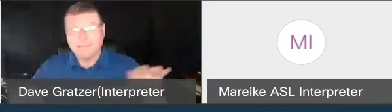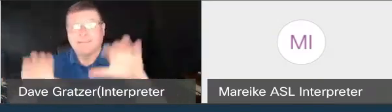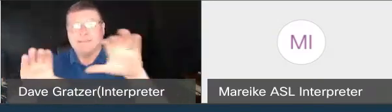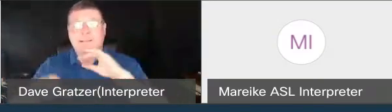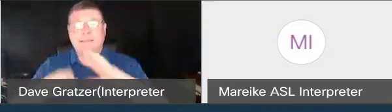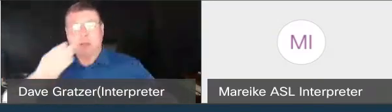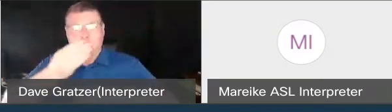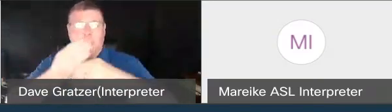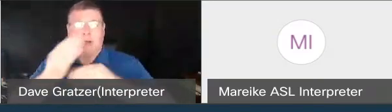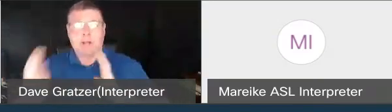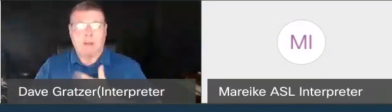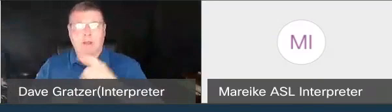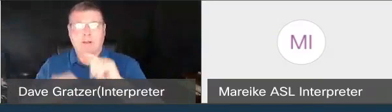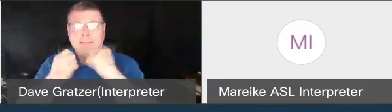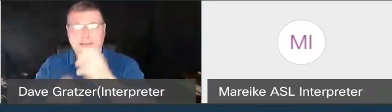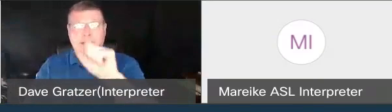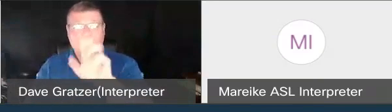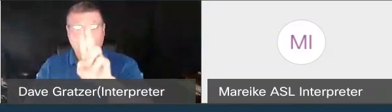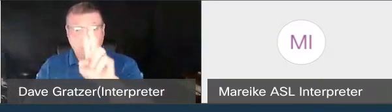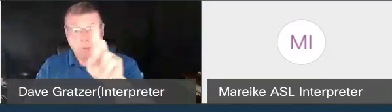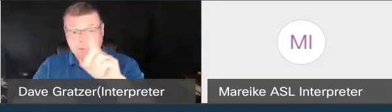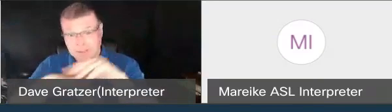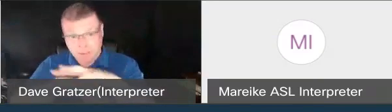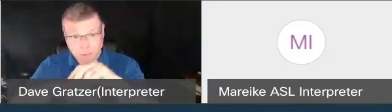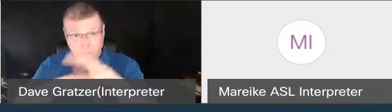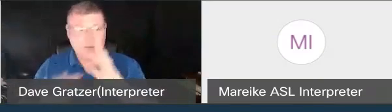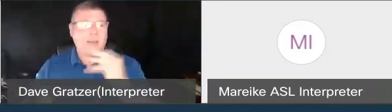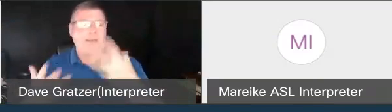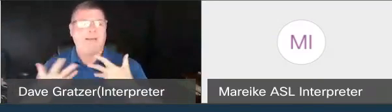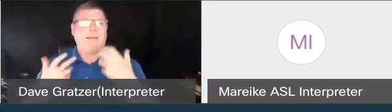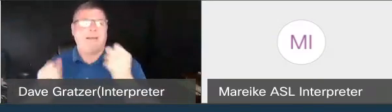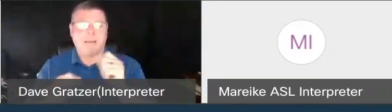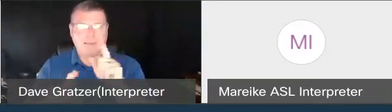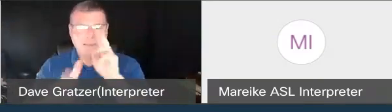We have a SUD counselor and we have a health navigator, because we wanted to take it to that next level